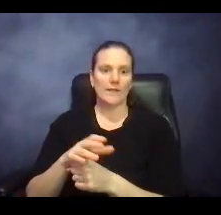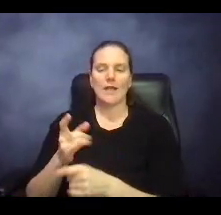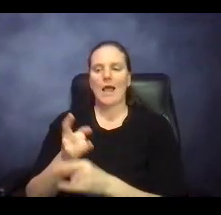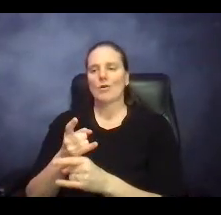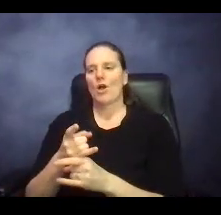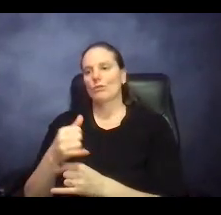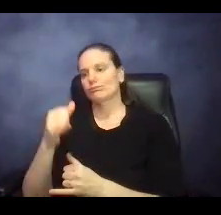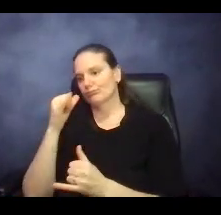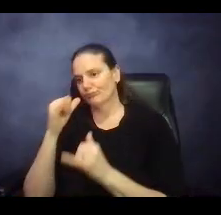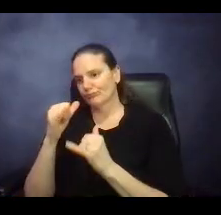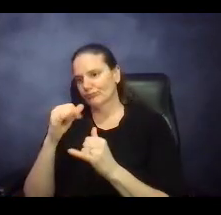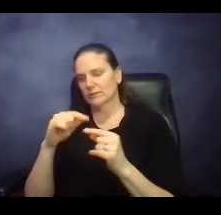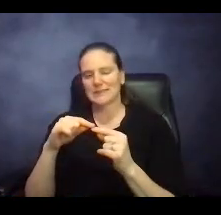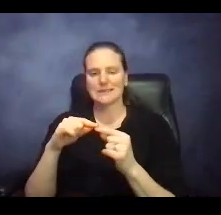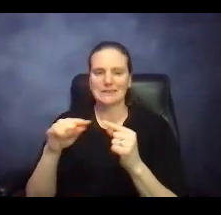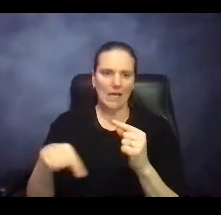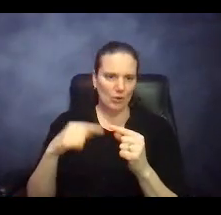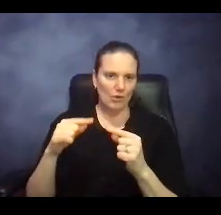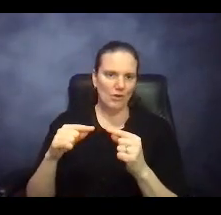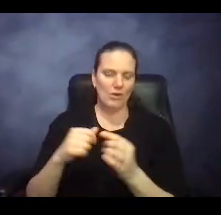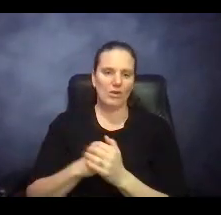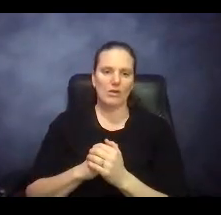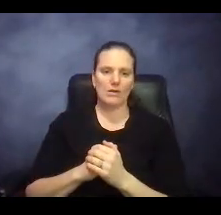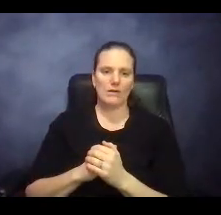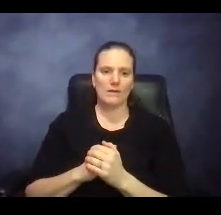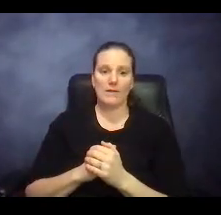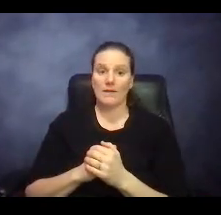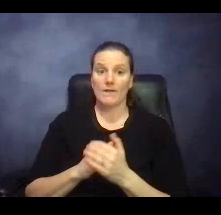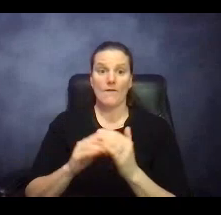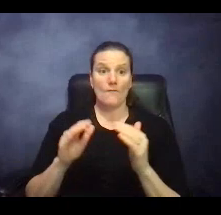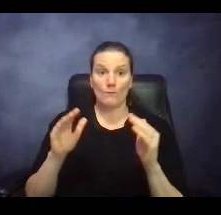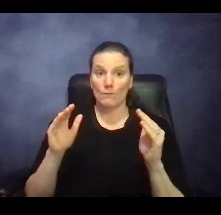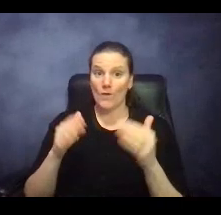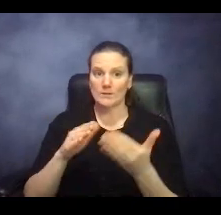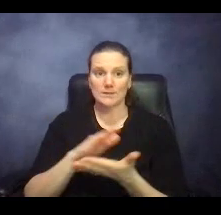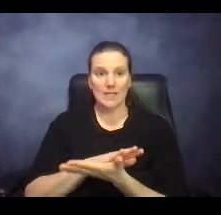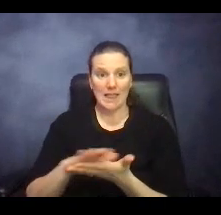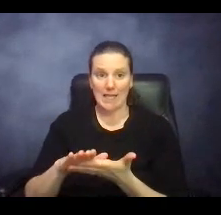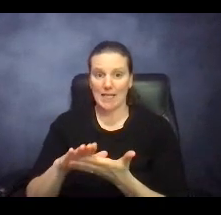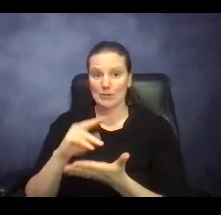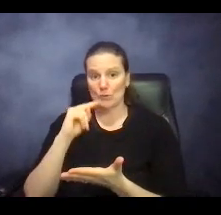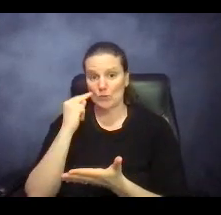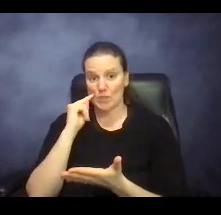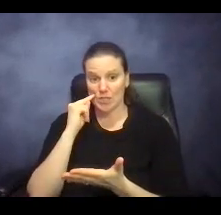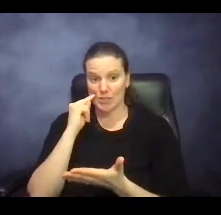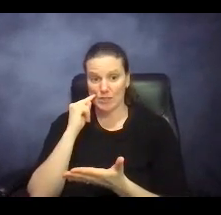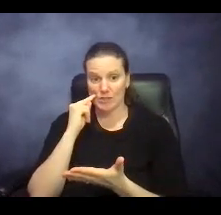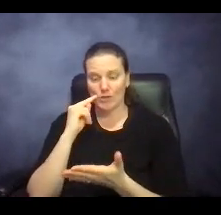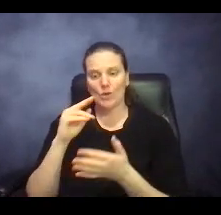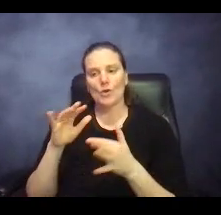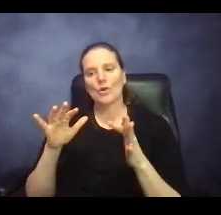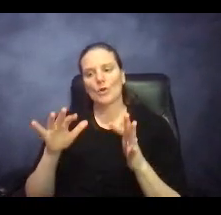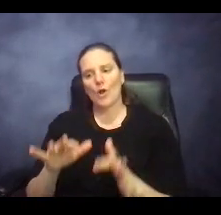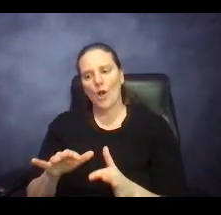So it's all a cycle. It's why I focus so hardcore on clean nutrition and then calming our nervous systems.